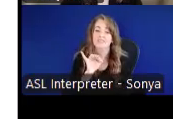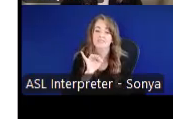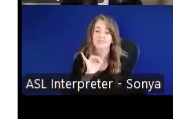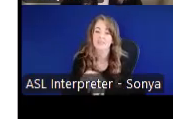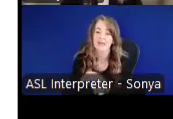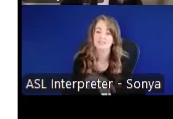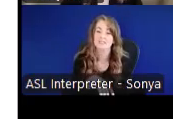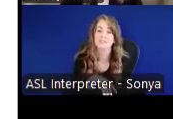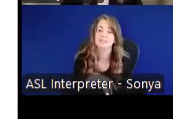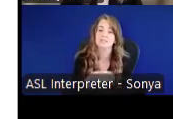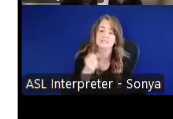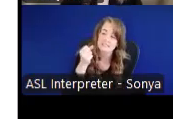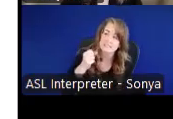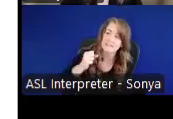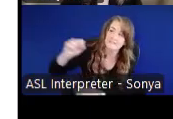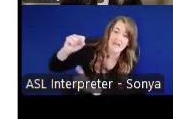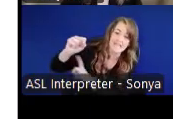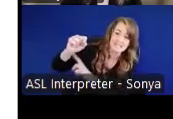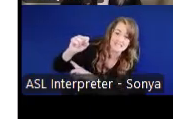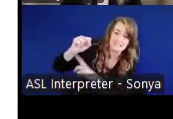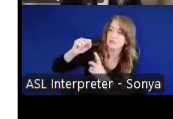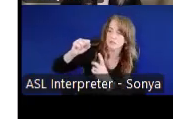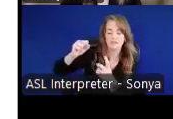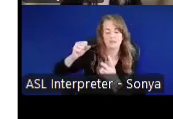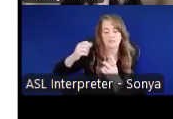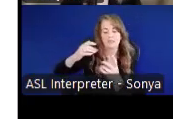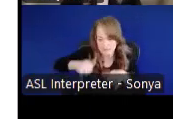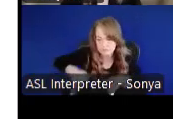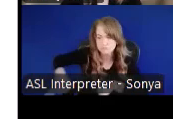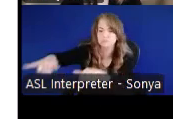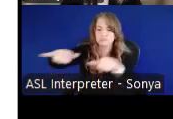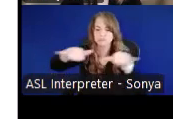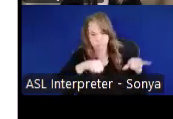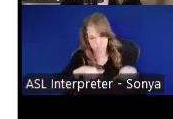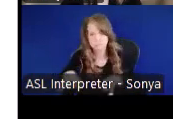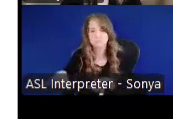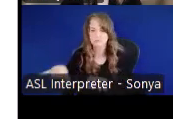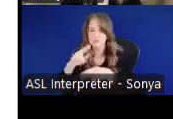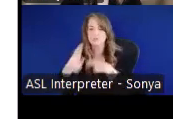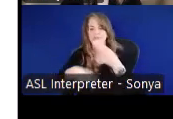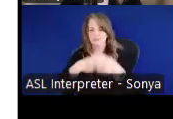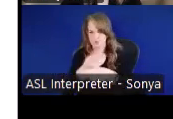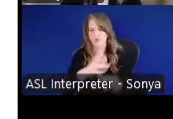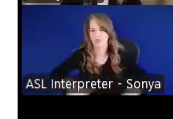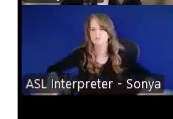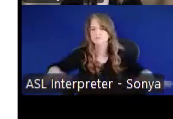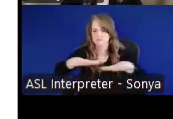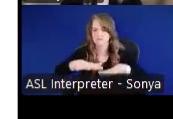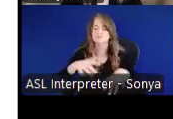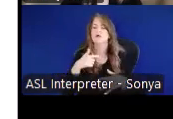oppositional. Defiance is nearly universal, and I often talk with